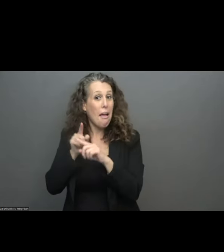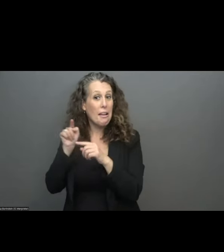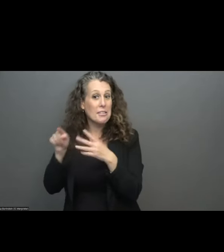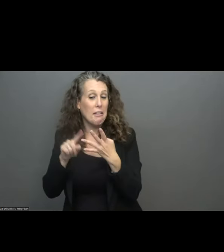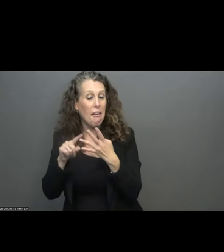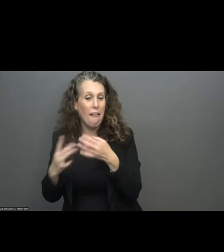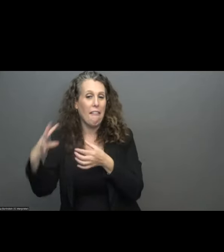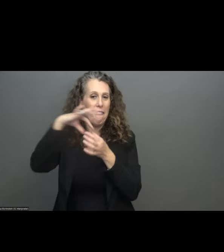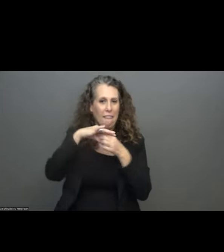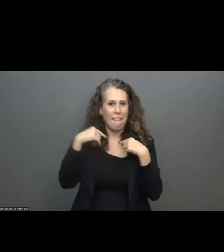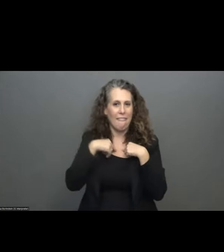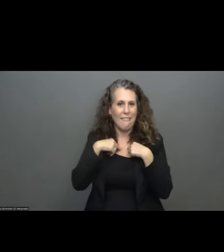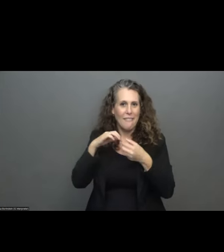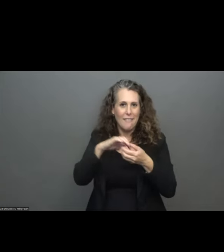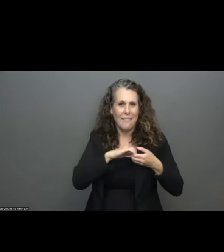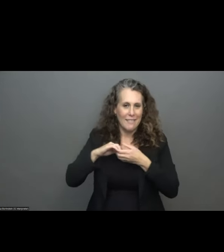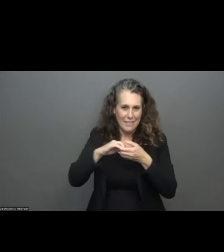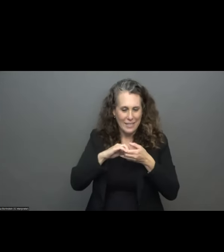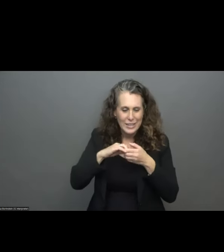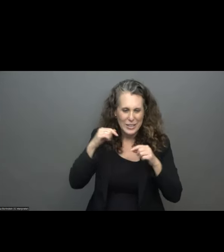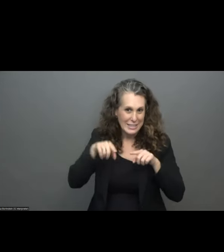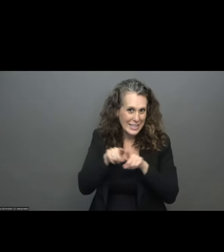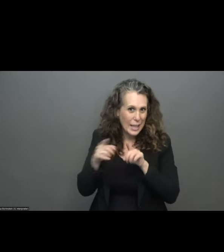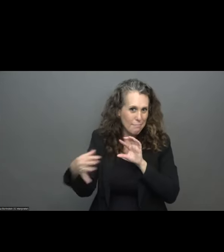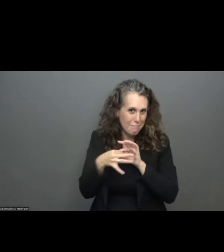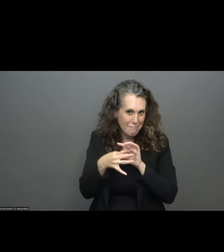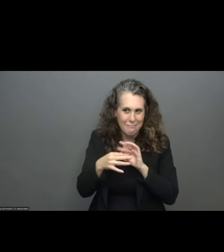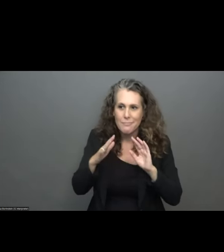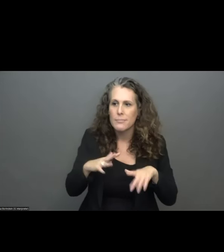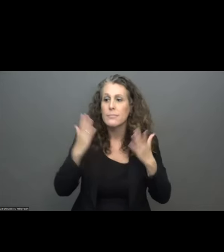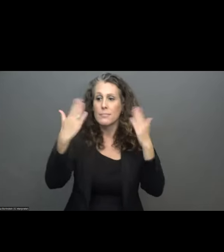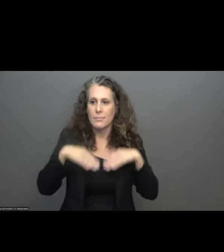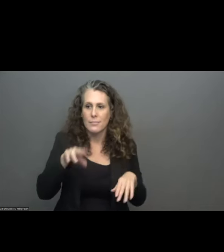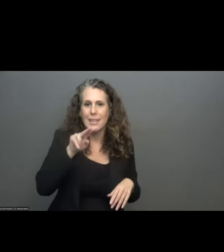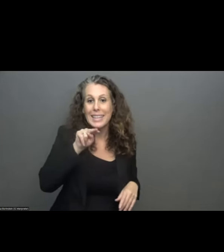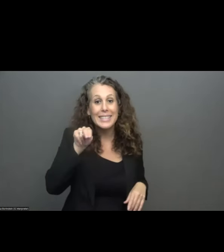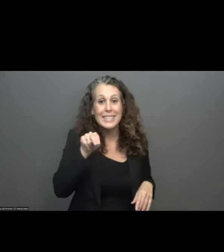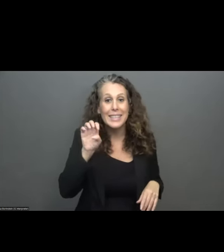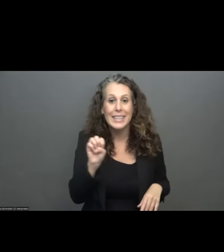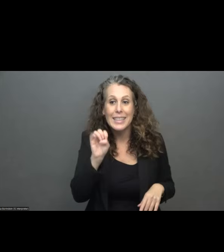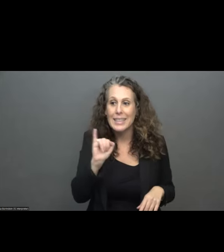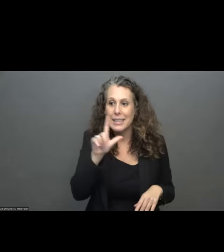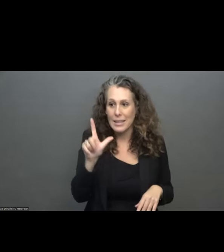that is a fee for the. 14:05:38 We have Neil Milliken that earlier